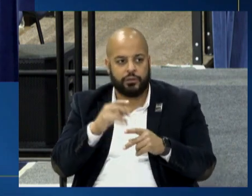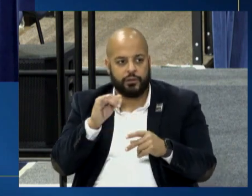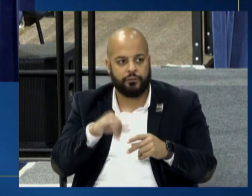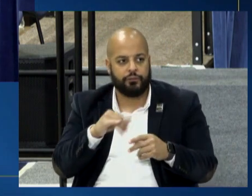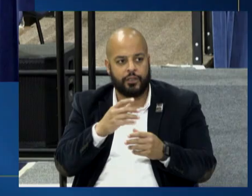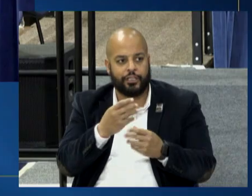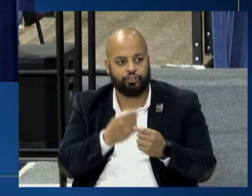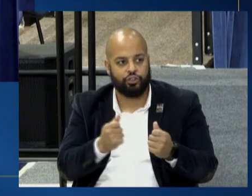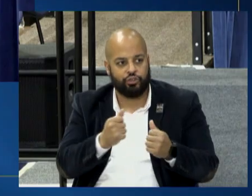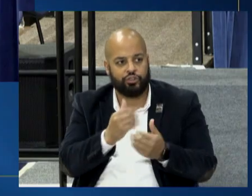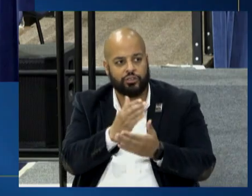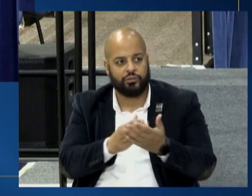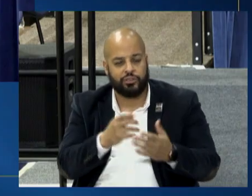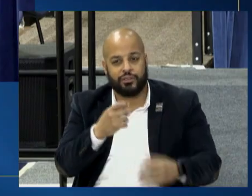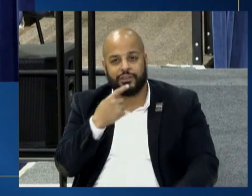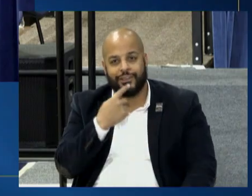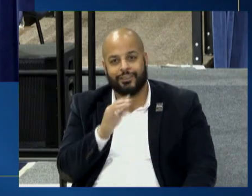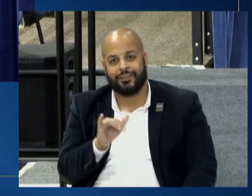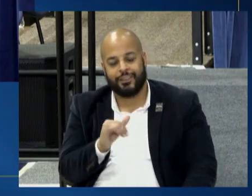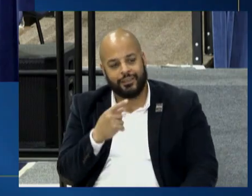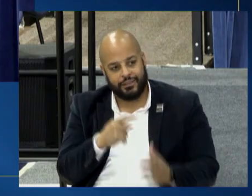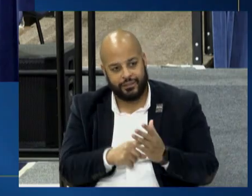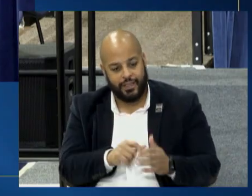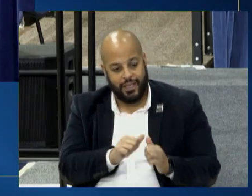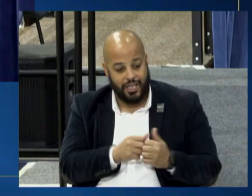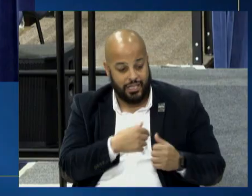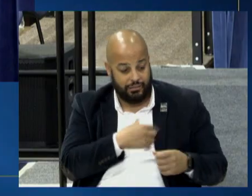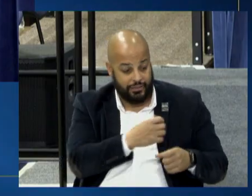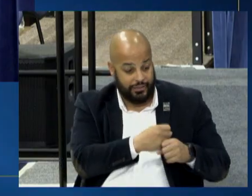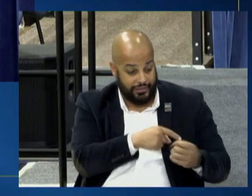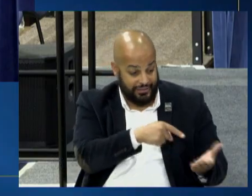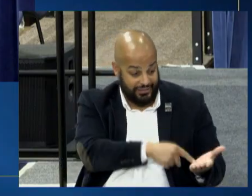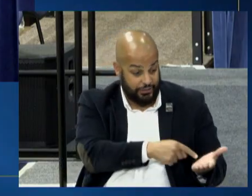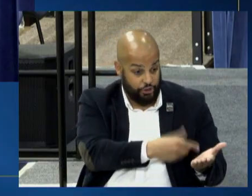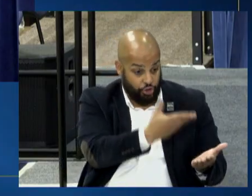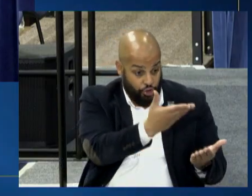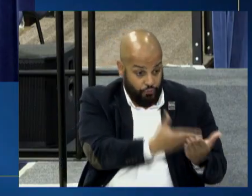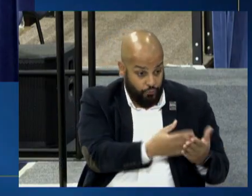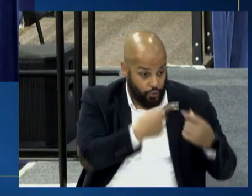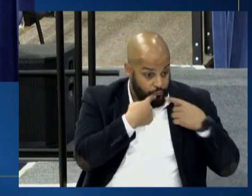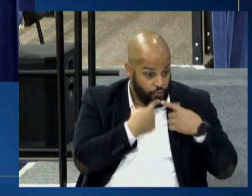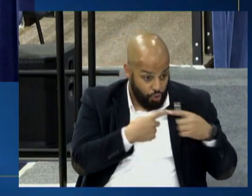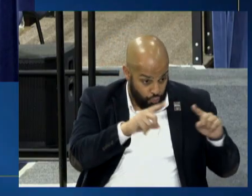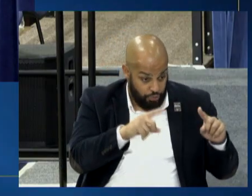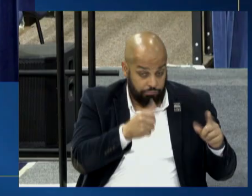how do we take something that has been proven to work and that could really